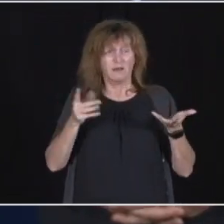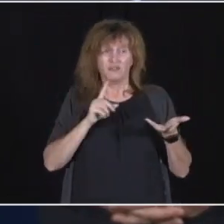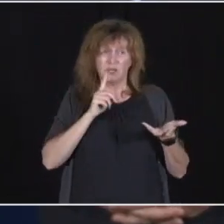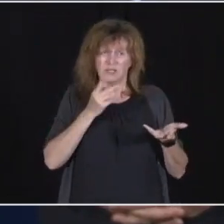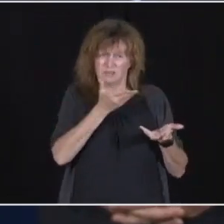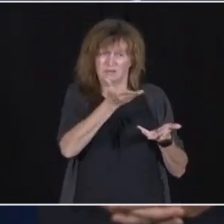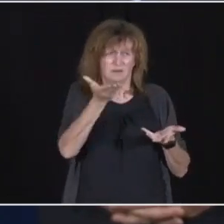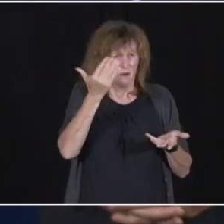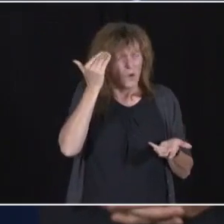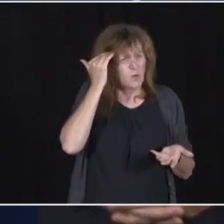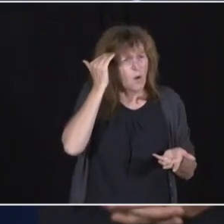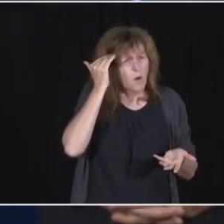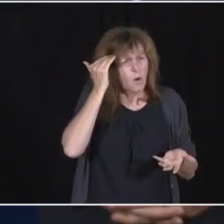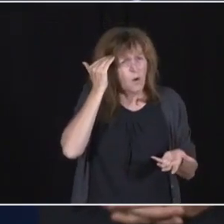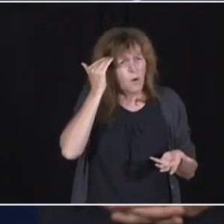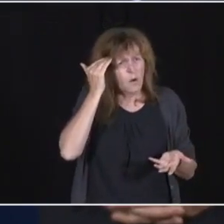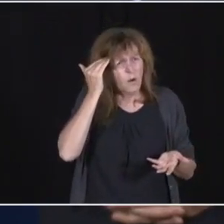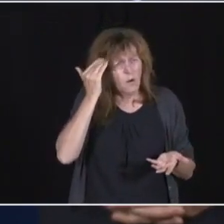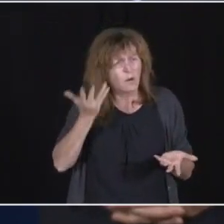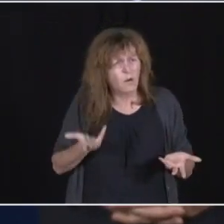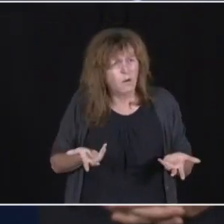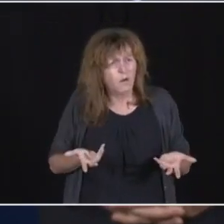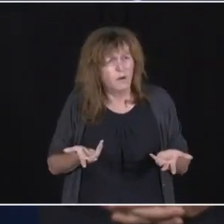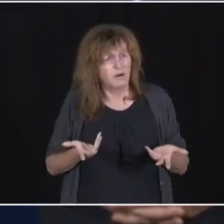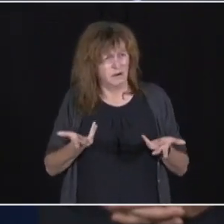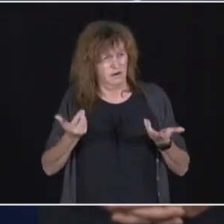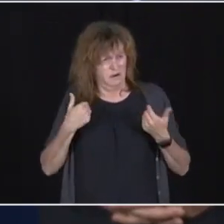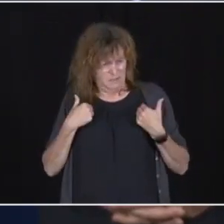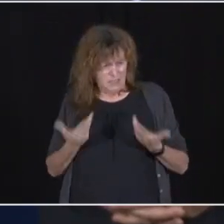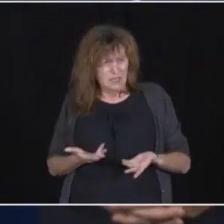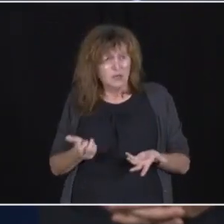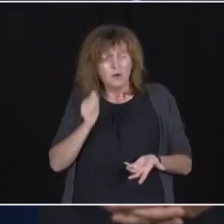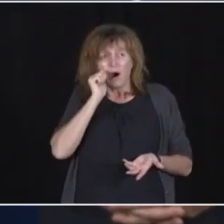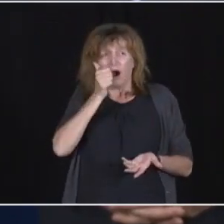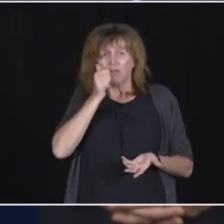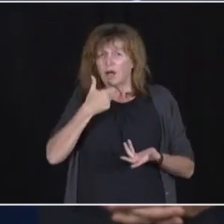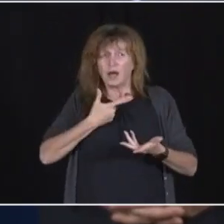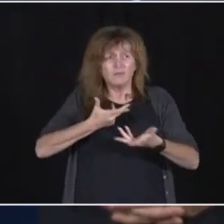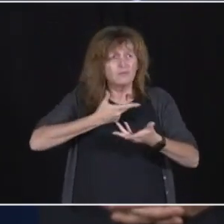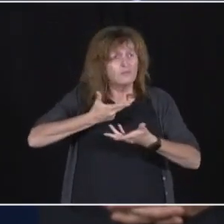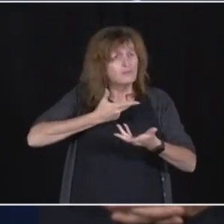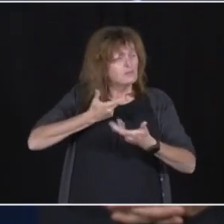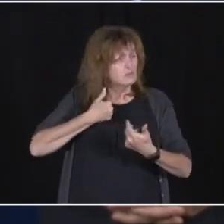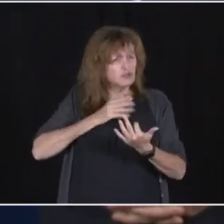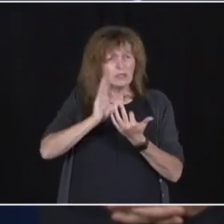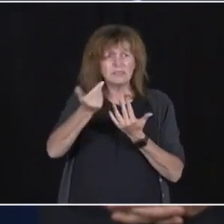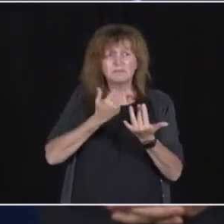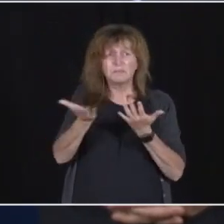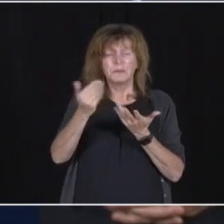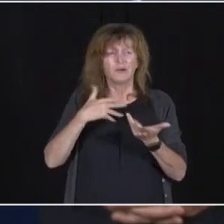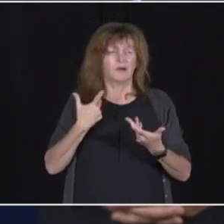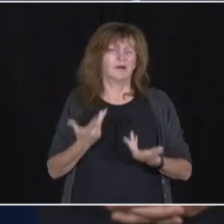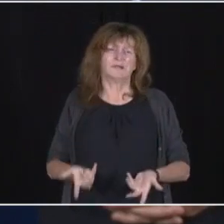Making sure that we keep the electricity rates low. That is what it comes down to. And guys, everyone knows. Robert, you know.